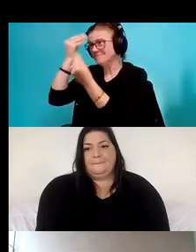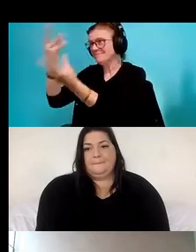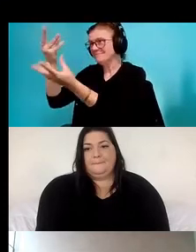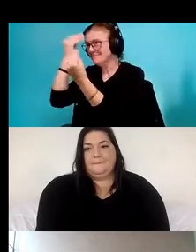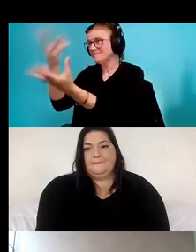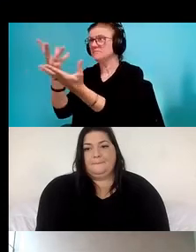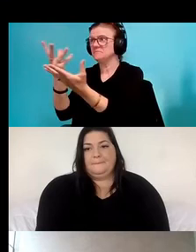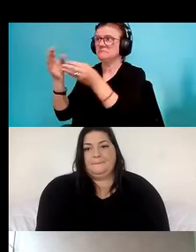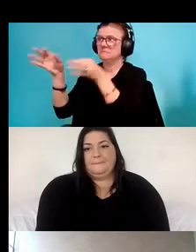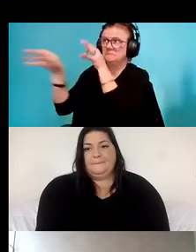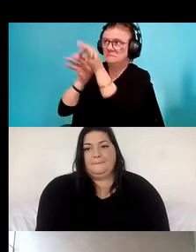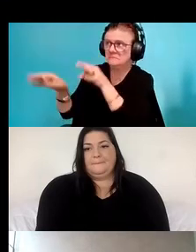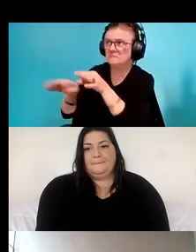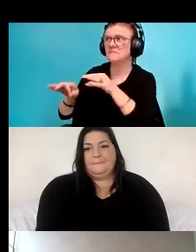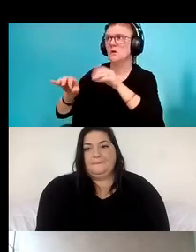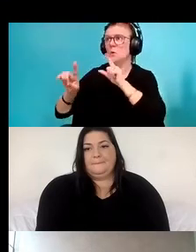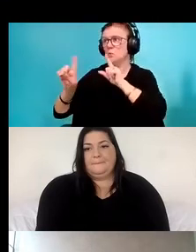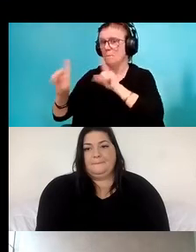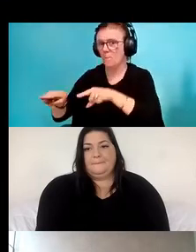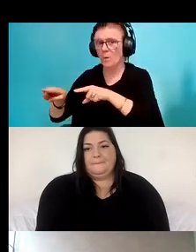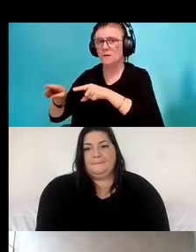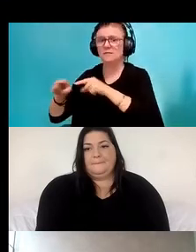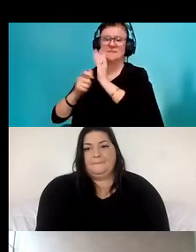of different reports and products over the year.